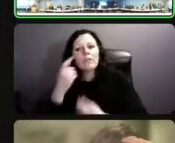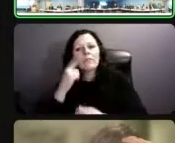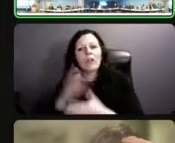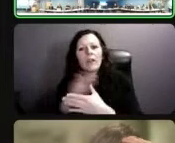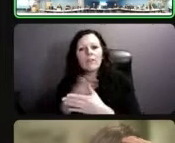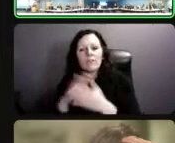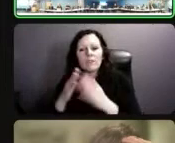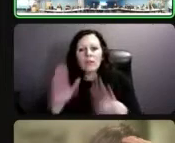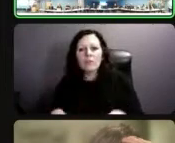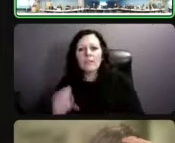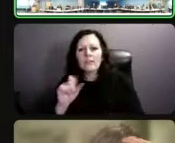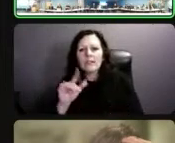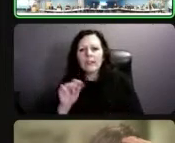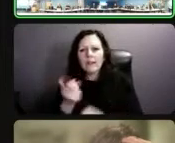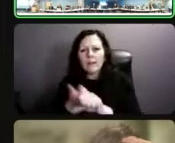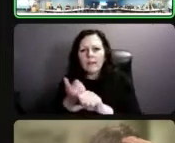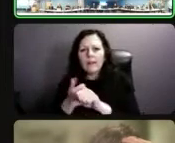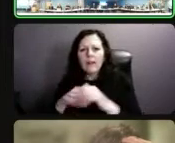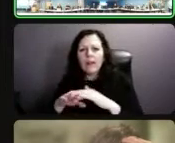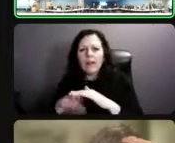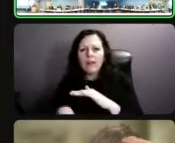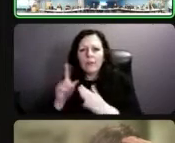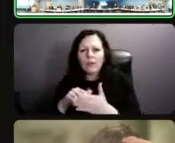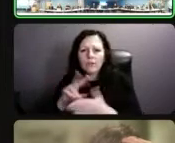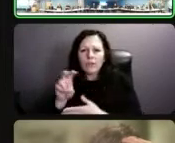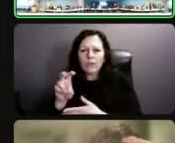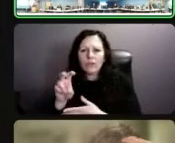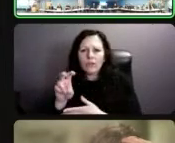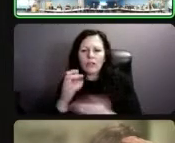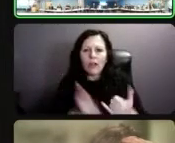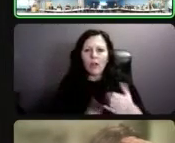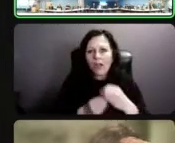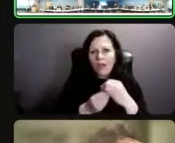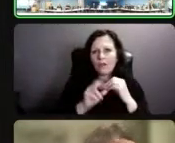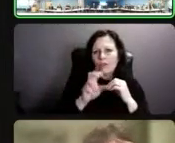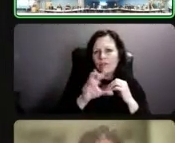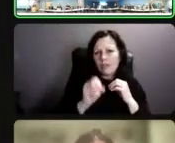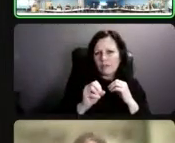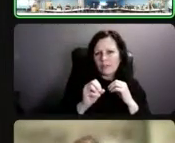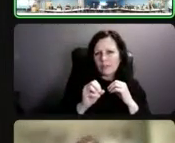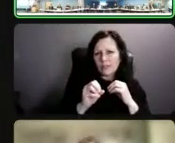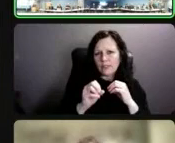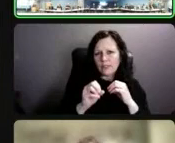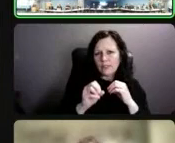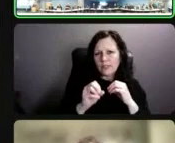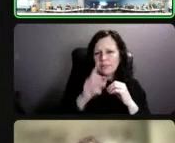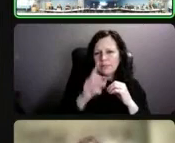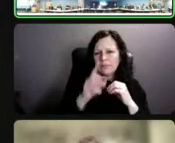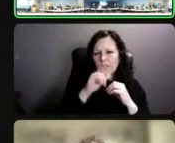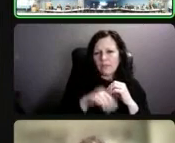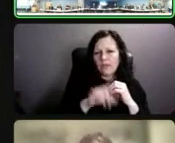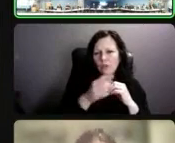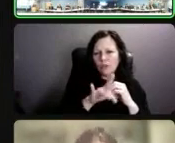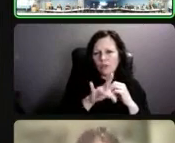DOLLARS CORRECT. IF WE LOOK AT THE CURRENT RATE FOR AN AVERAGE HOUSEHOLD